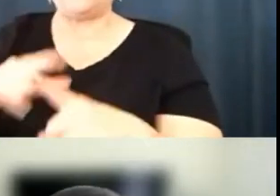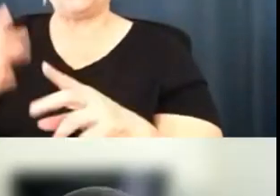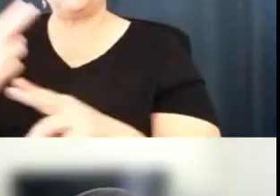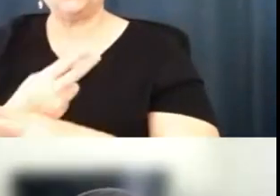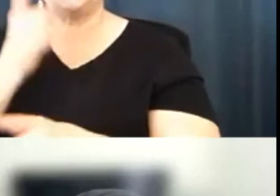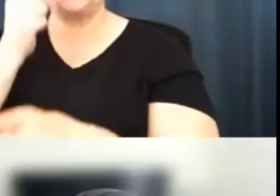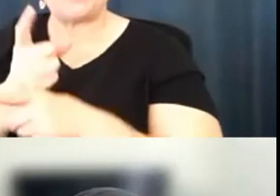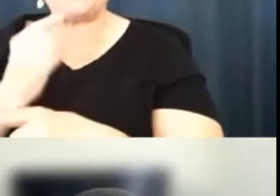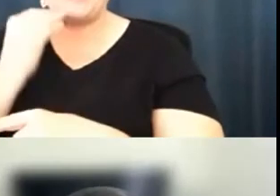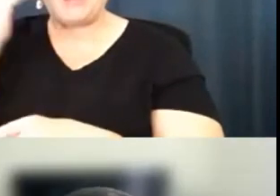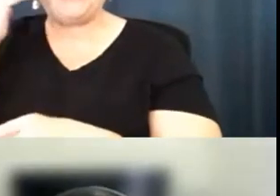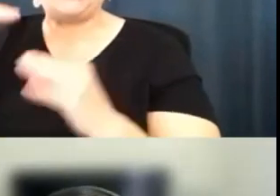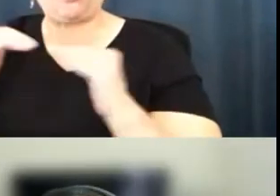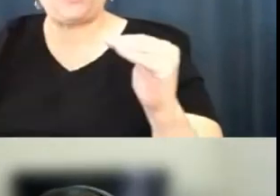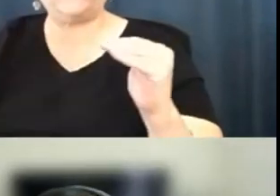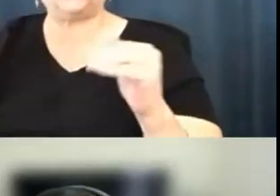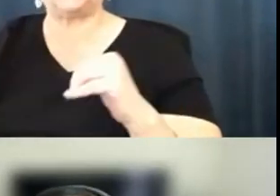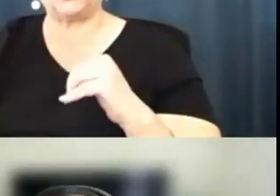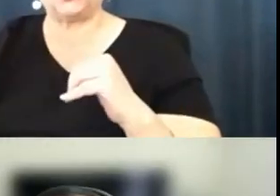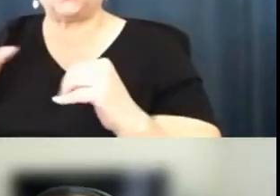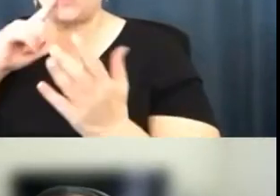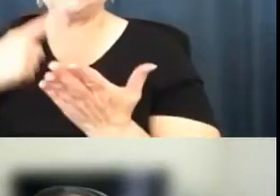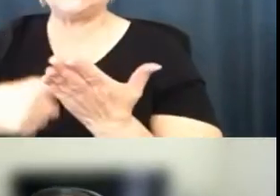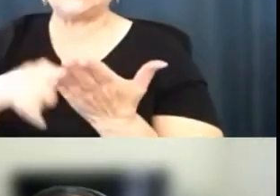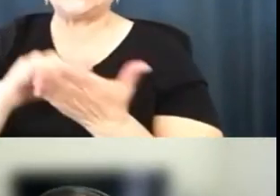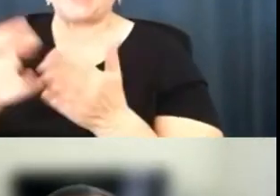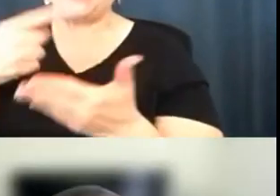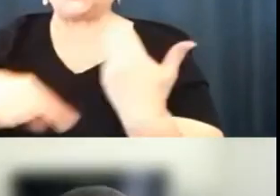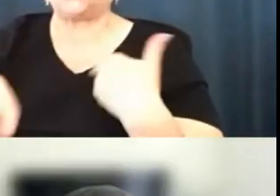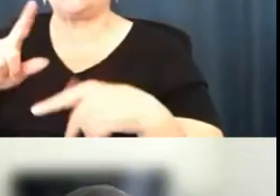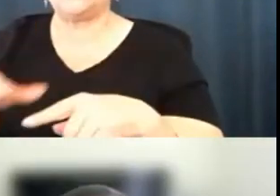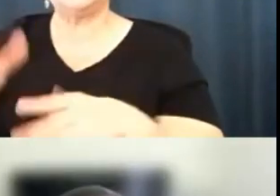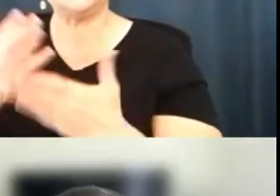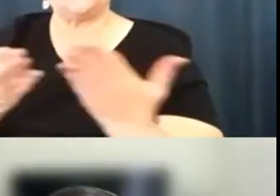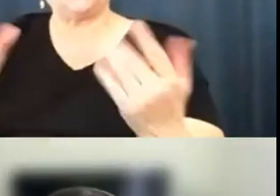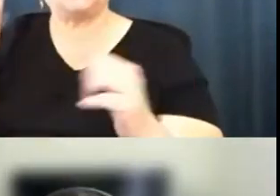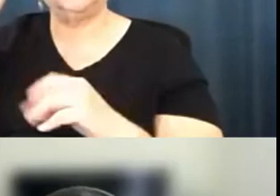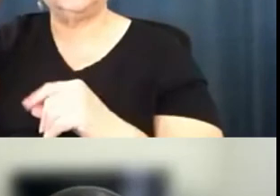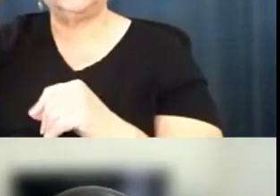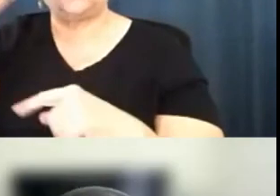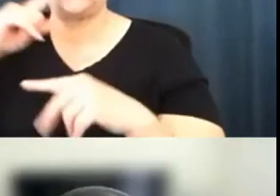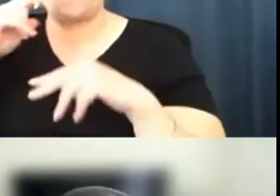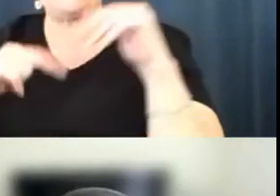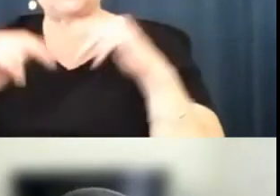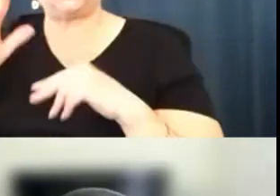And so, we'll talk a little bit more about this next week. But these are some of the things that we can be thinking about as we're building sites.